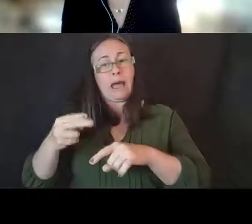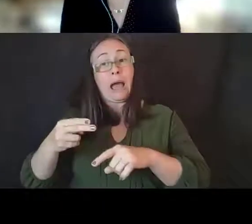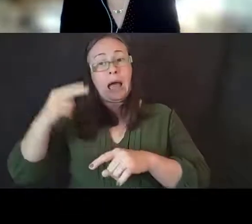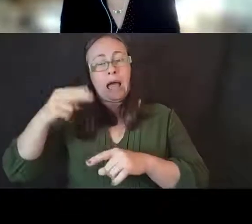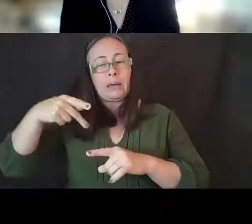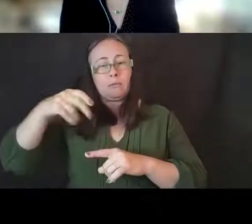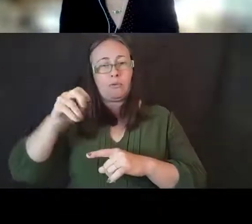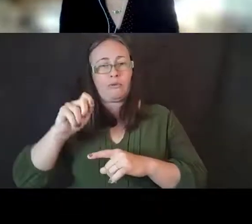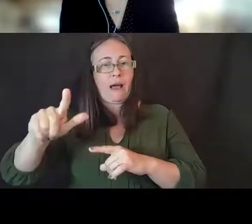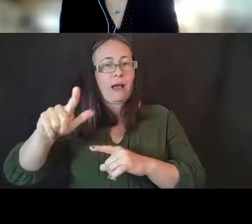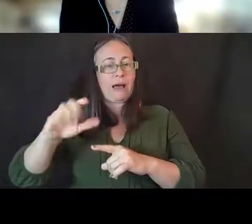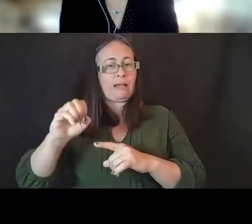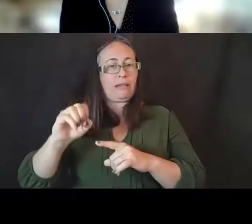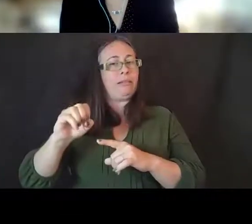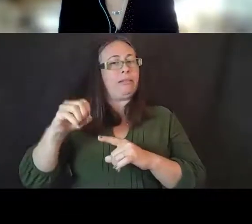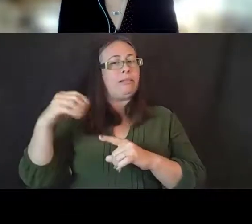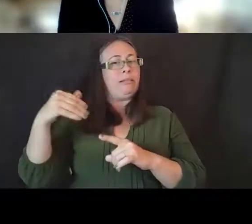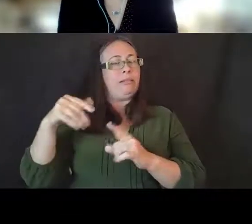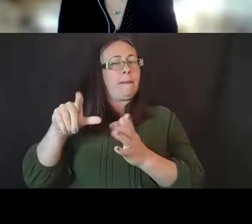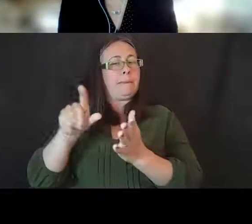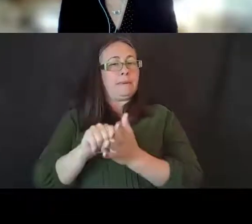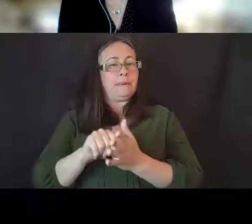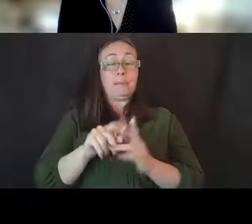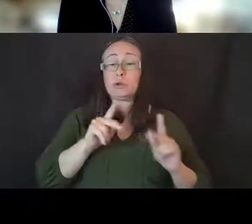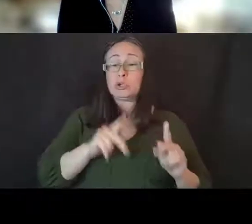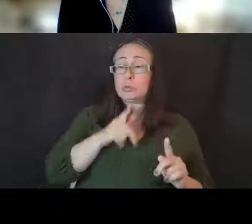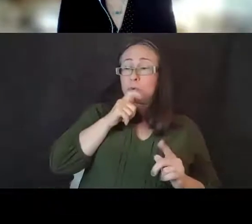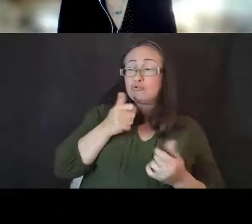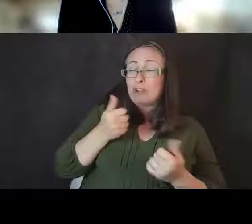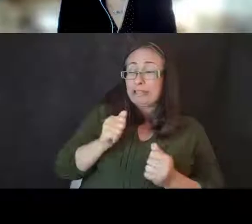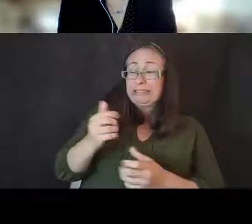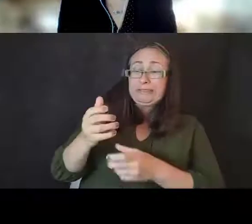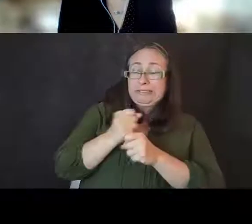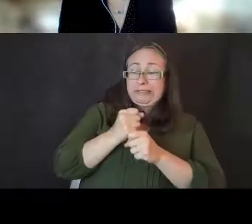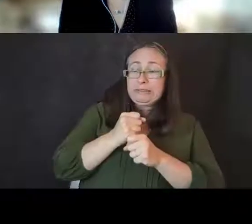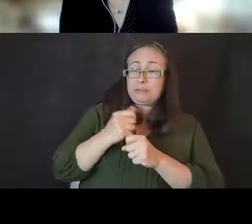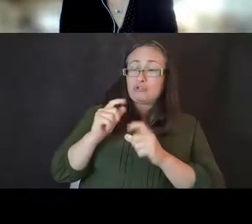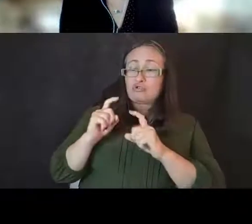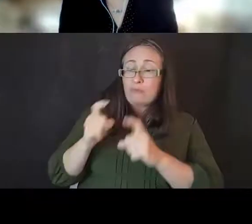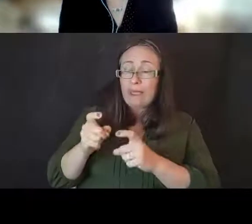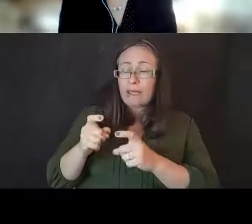and so someone who is trying to get a grant or trying to get a promotion may tend to take shortcuts.